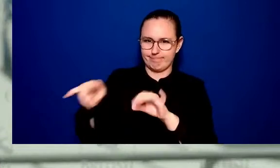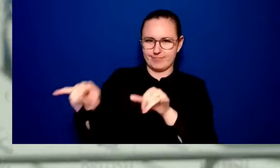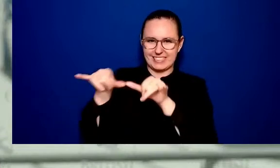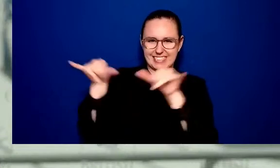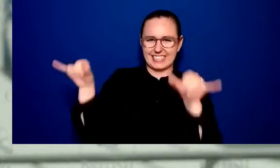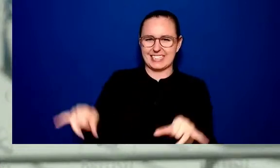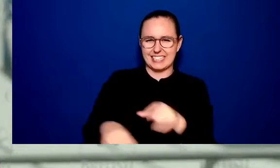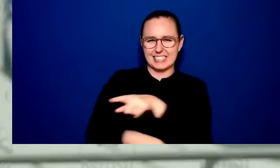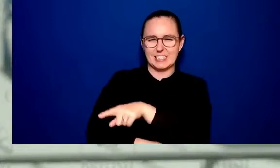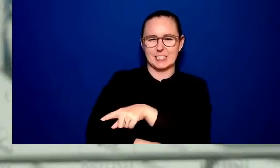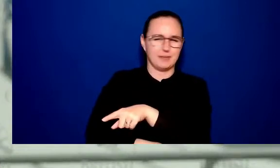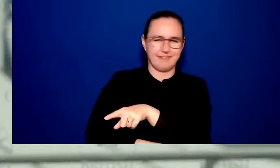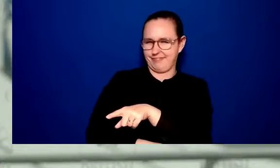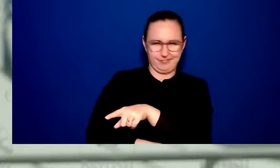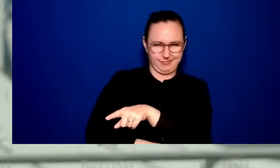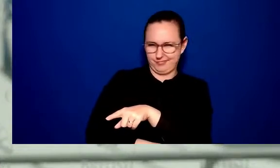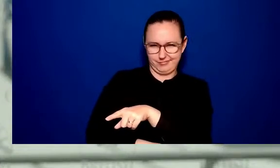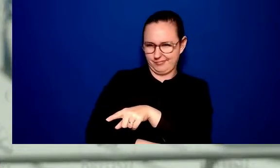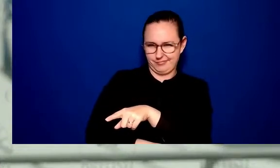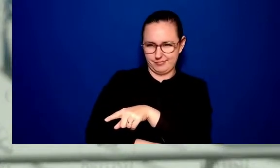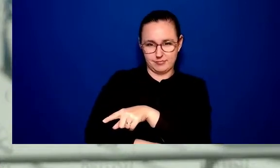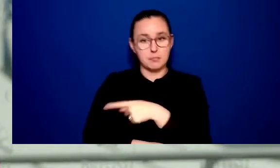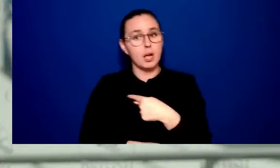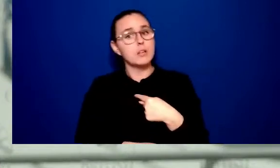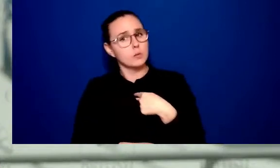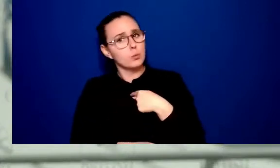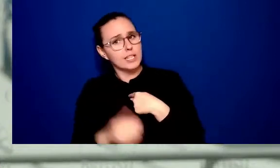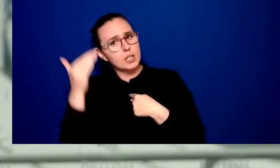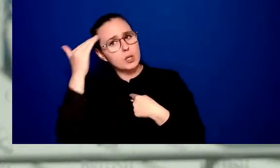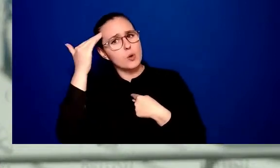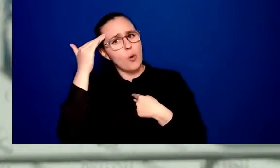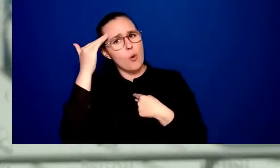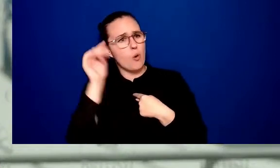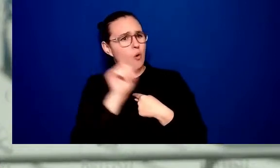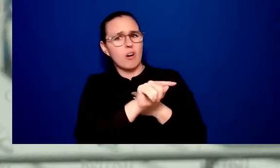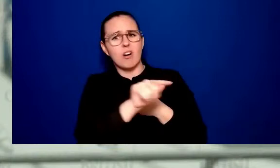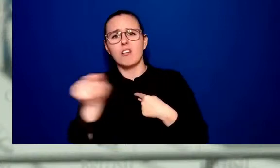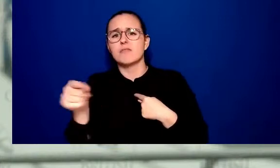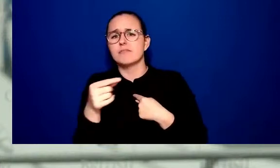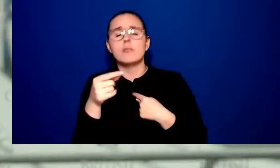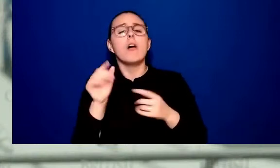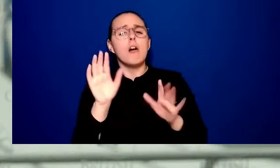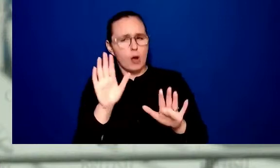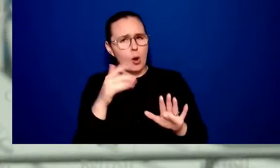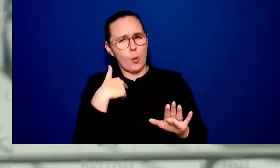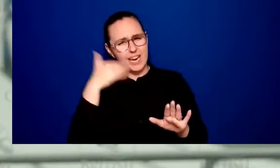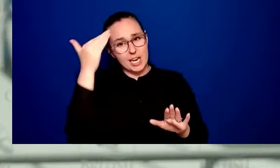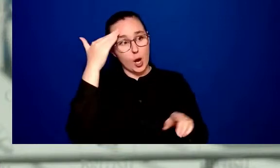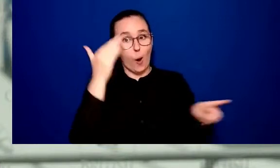really great at giving immunizations to Children, and